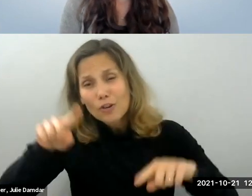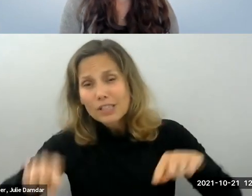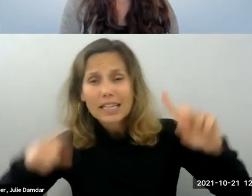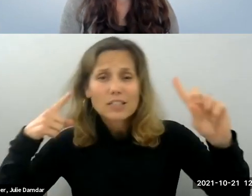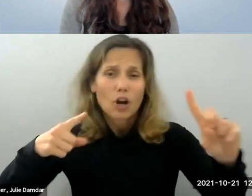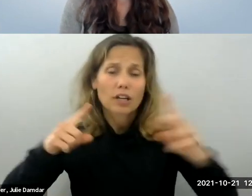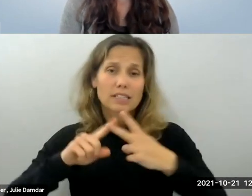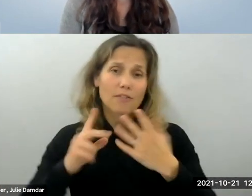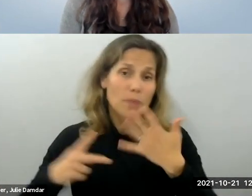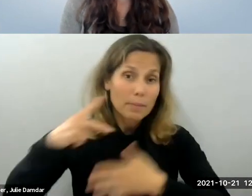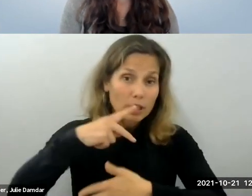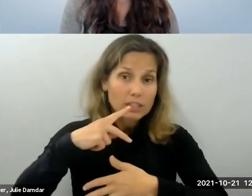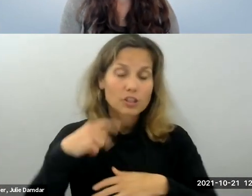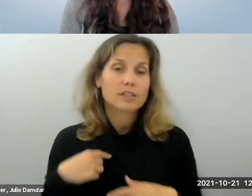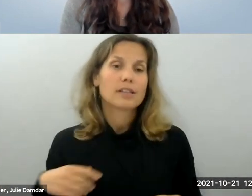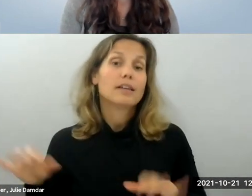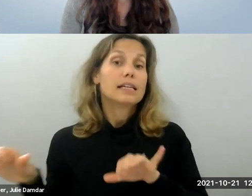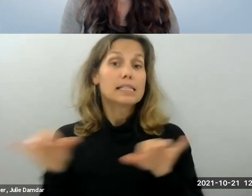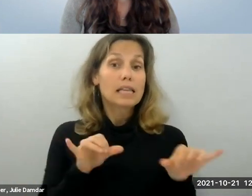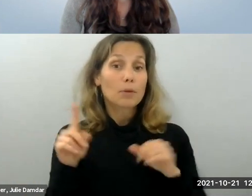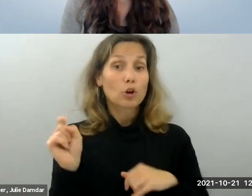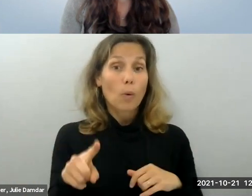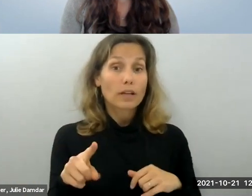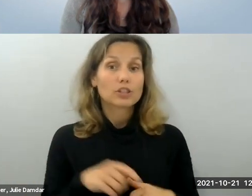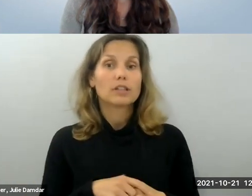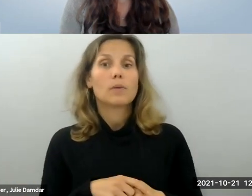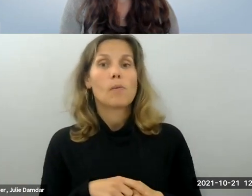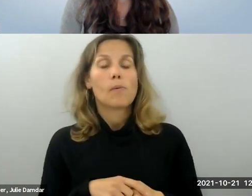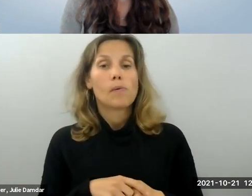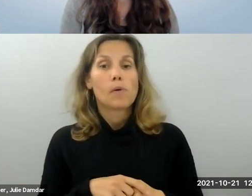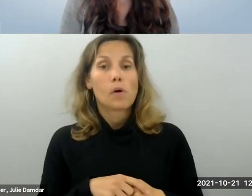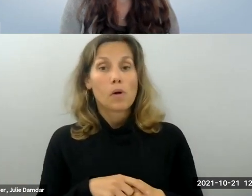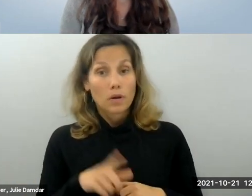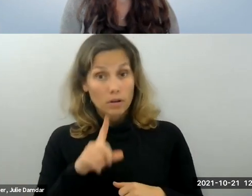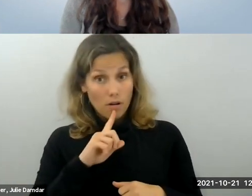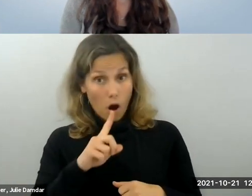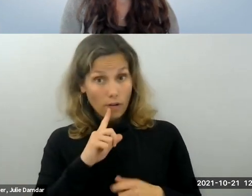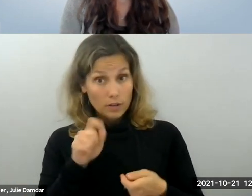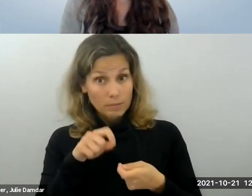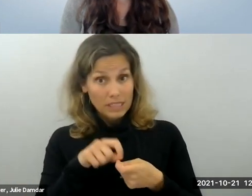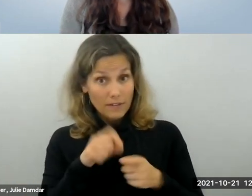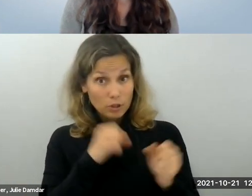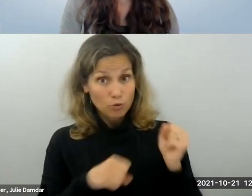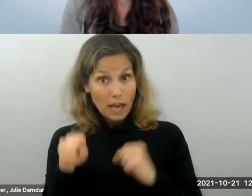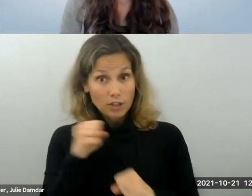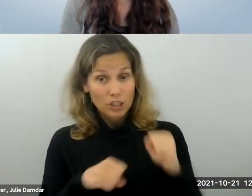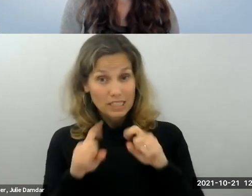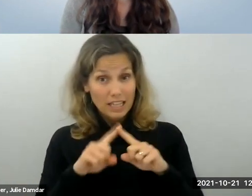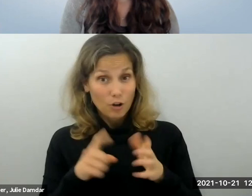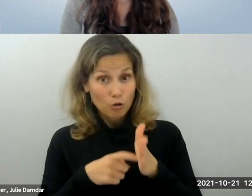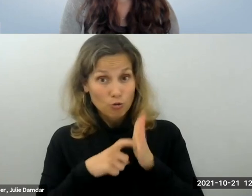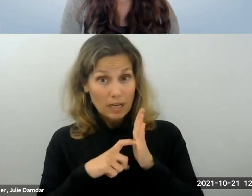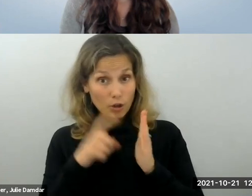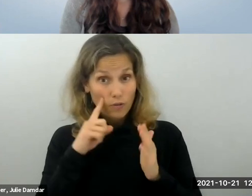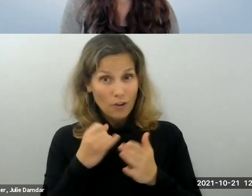Heidi Brown (she/her): And then sort of similar along those lines are there, specific strategies that are critical for that last night stage.